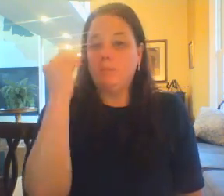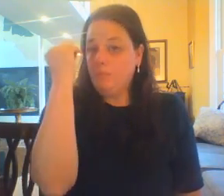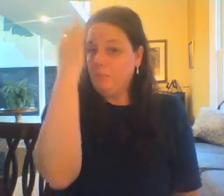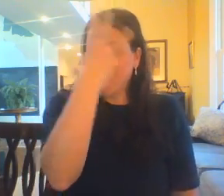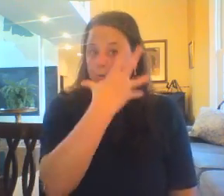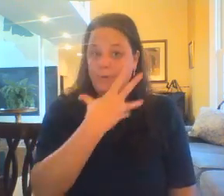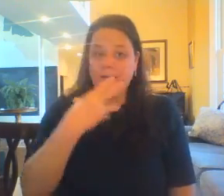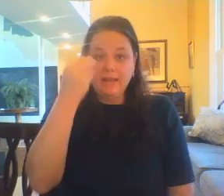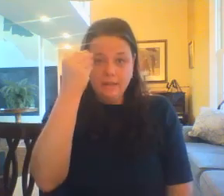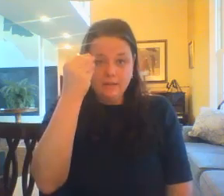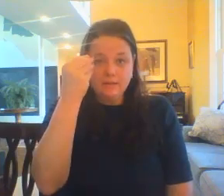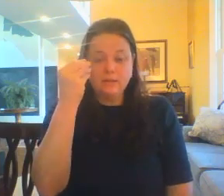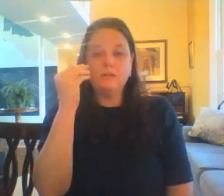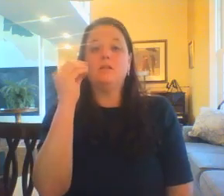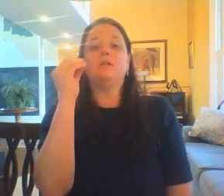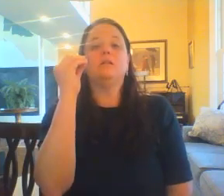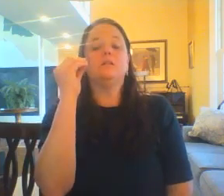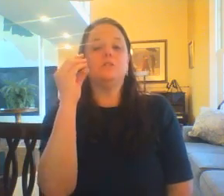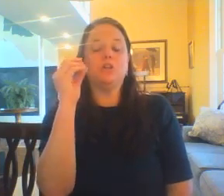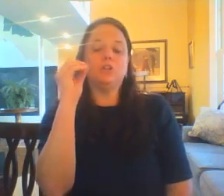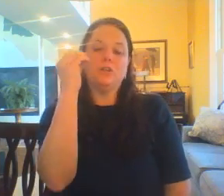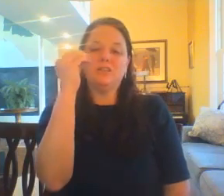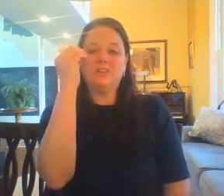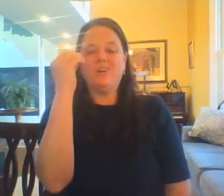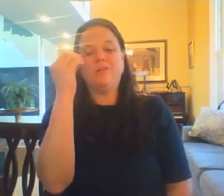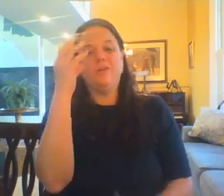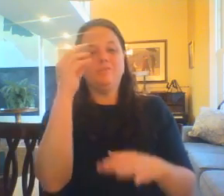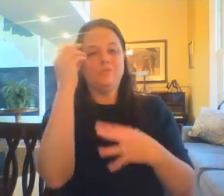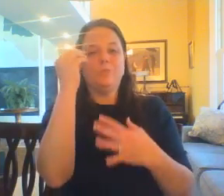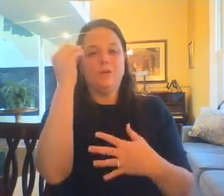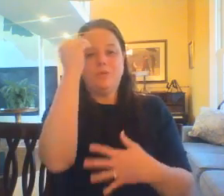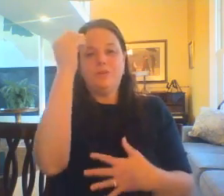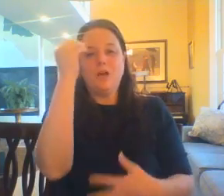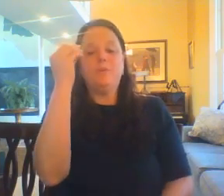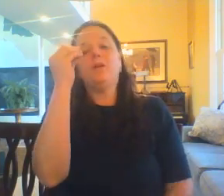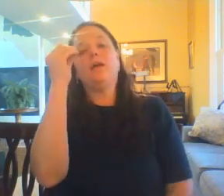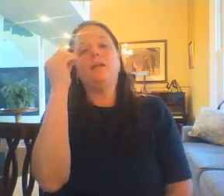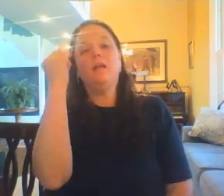ready start start around somewhere on